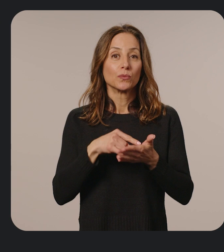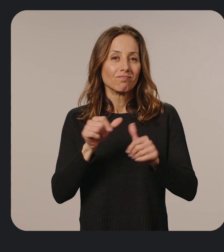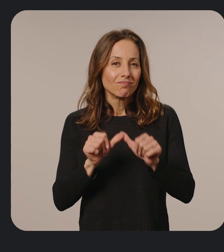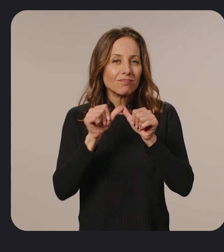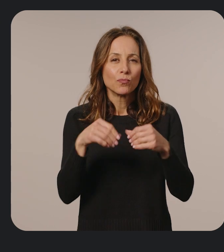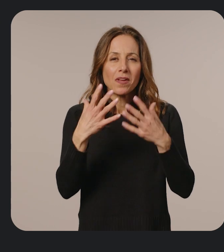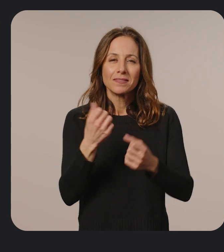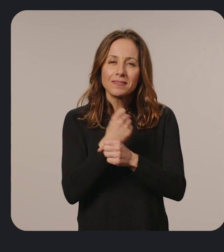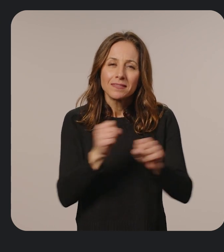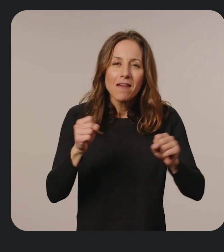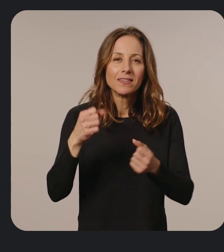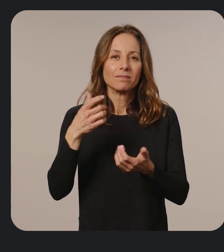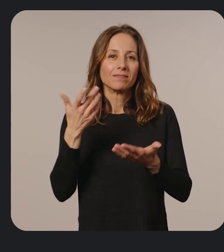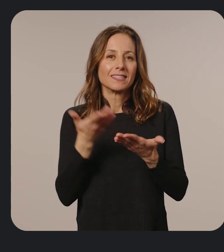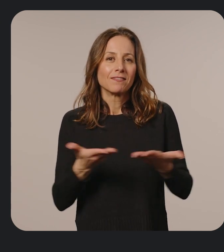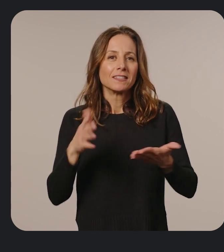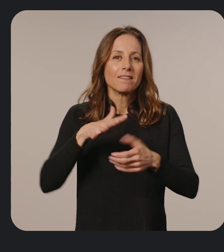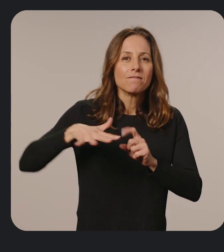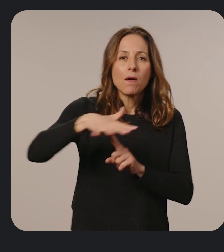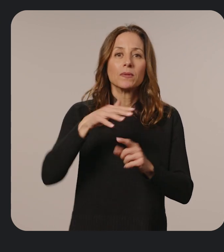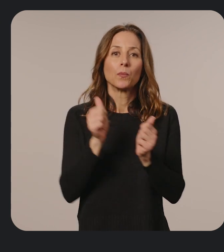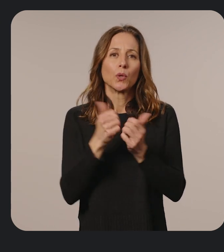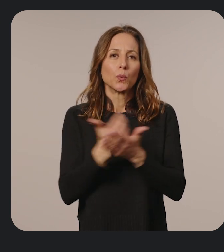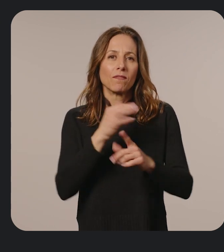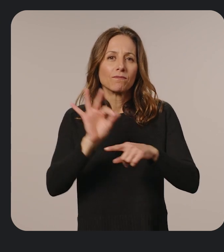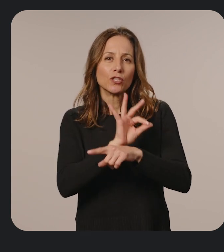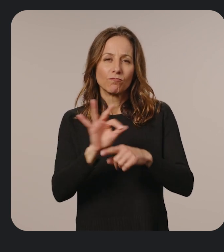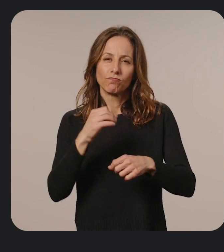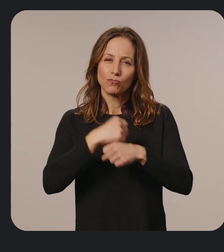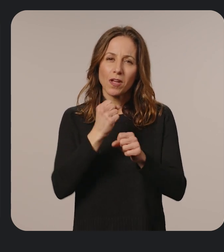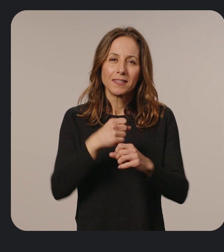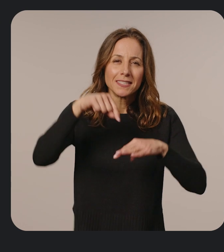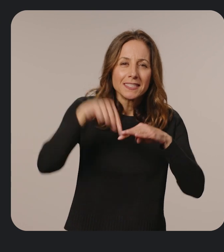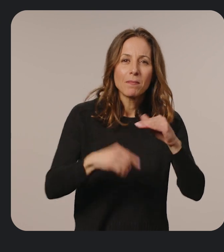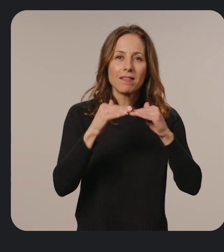Android continues to provide a safer device environment with new functionality, creating a deep level